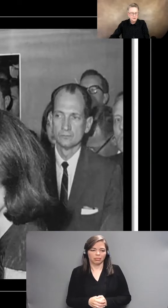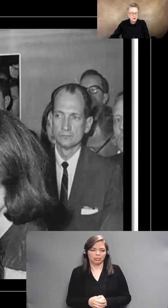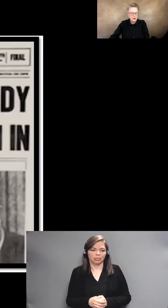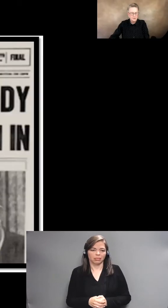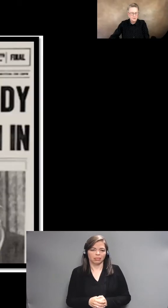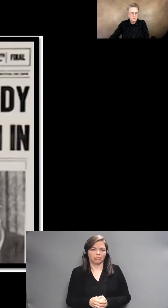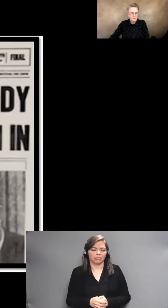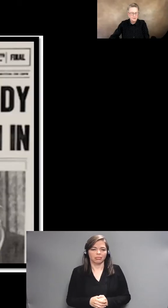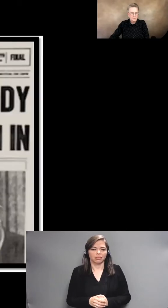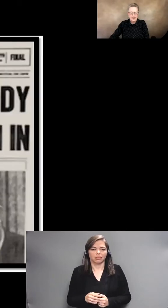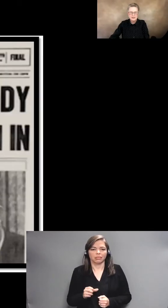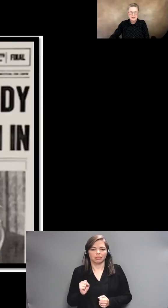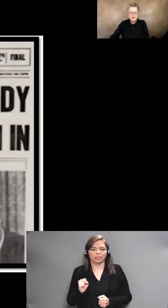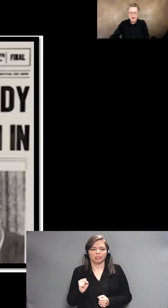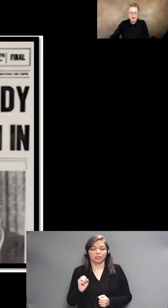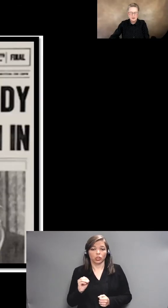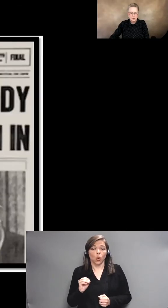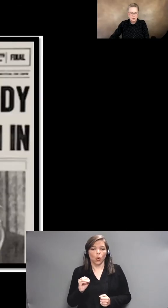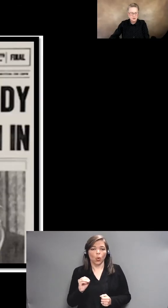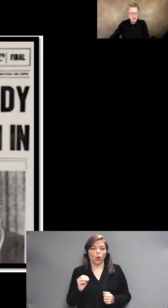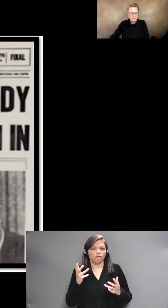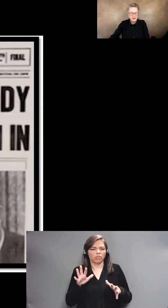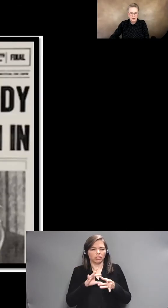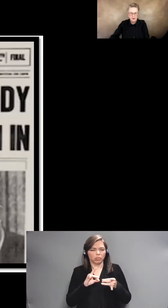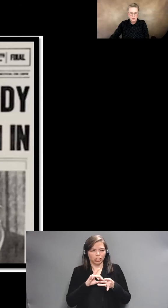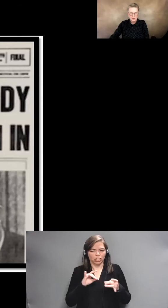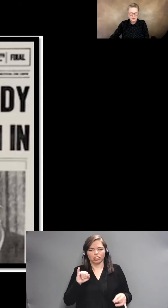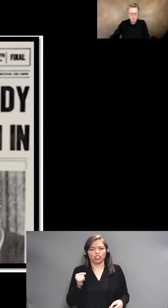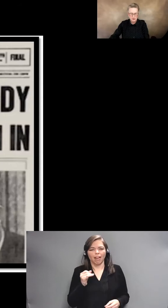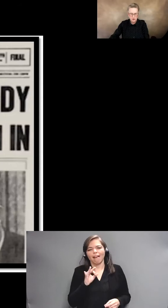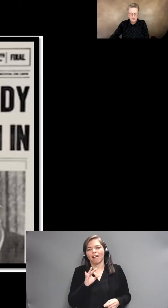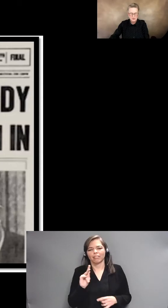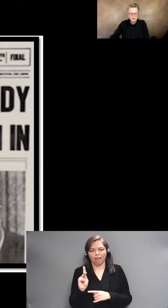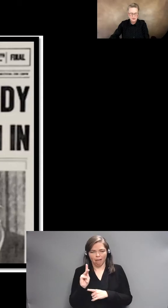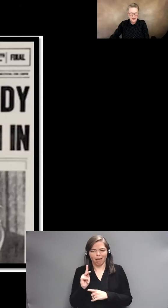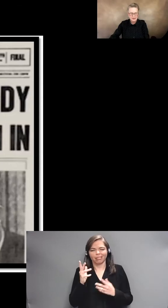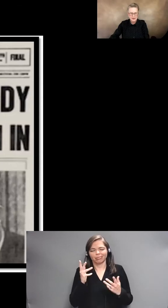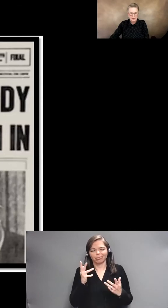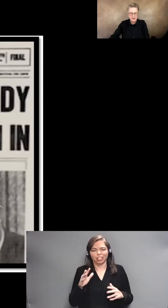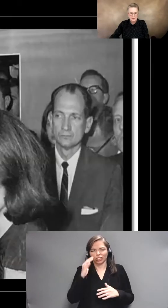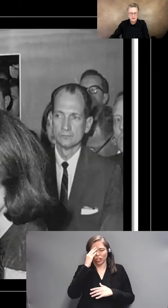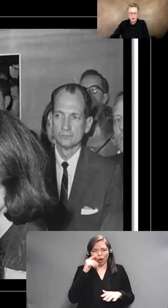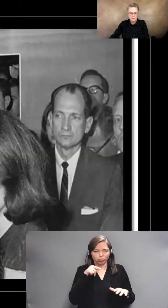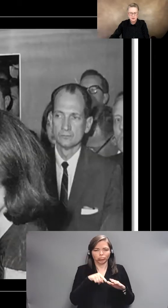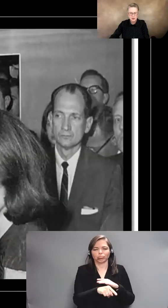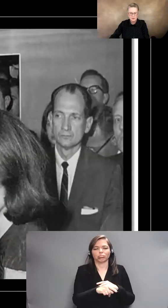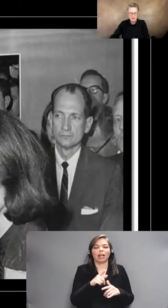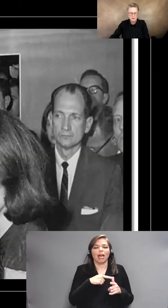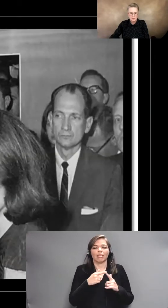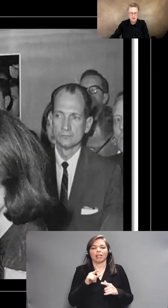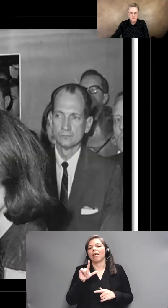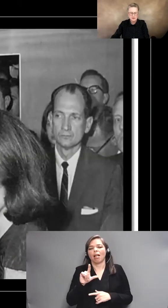as he said JFK was, this we know, was assassinated and then LBJ became the president now